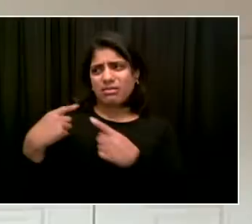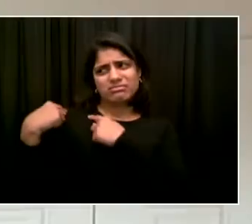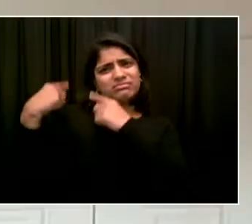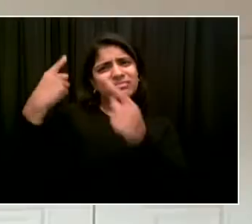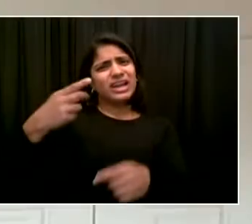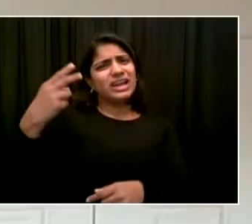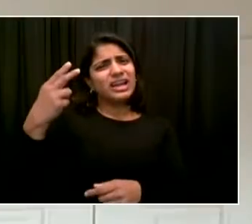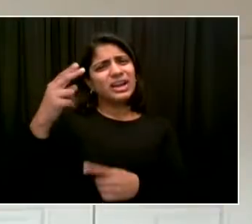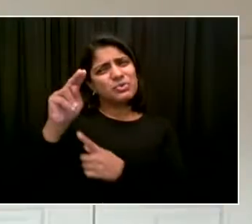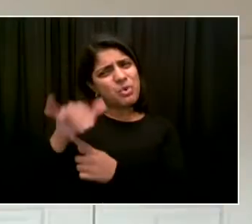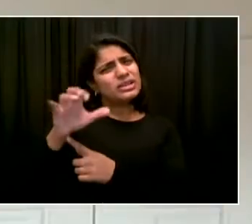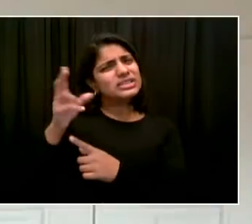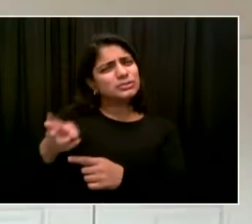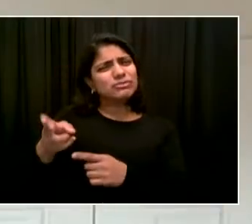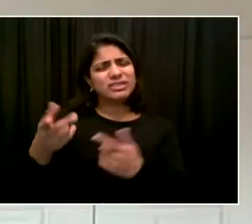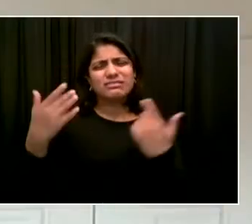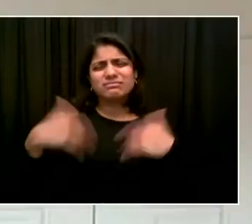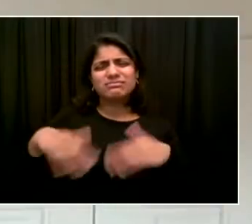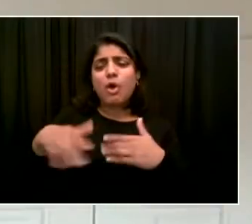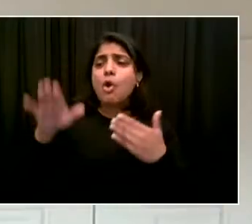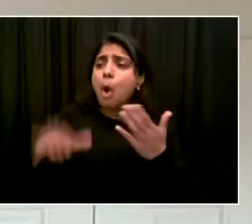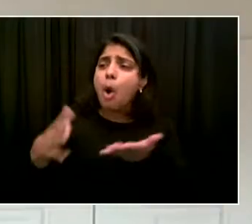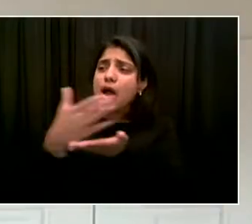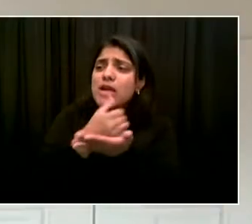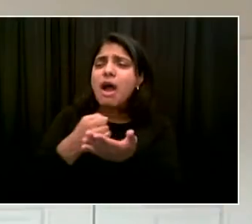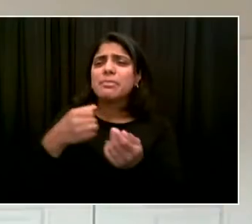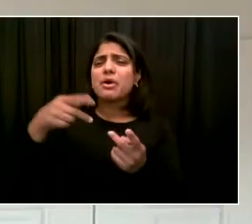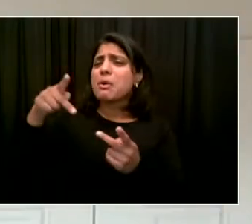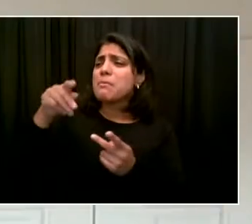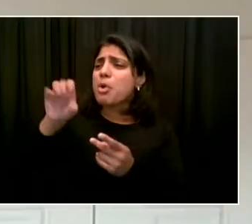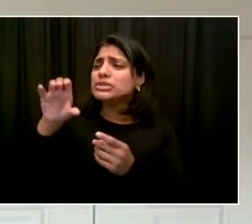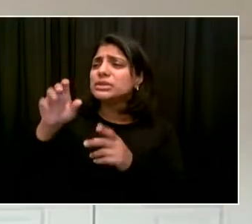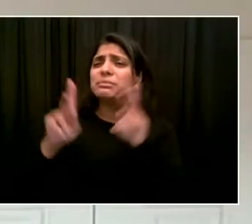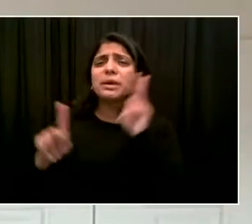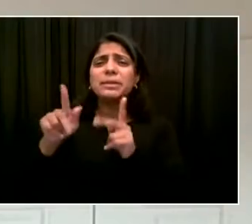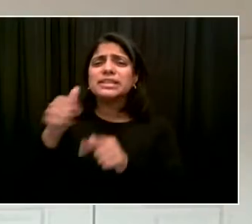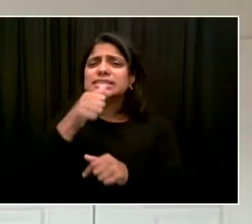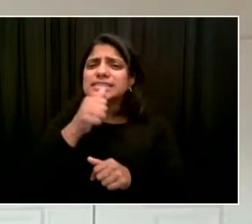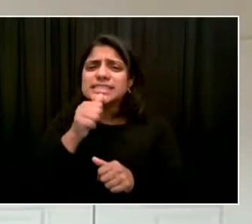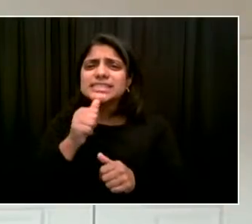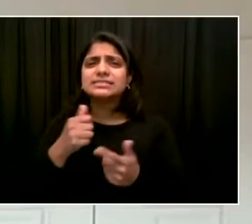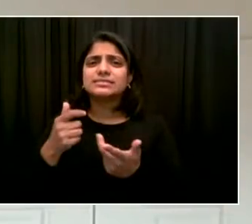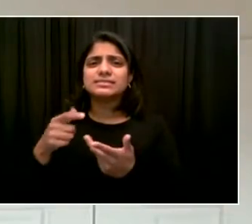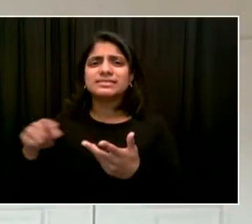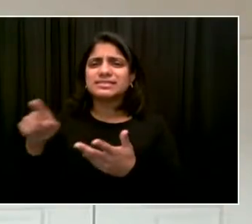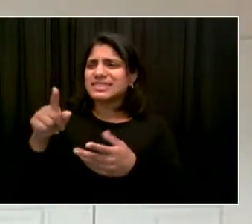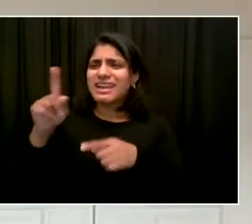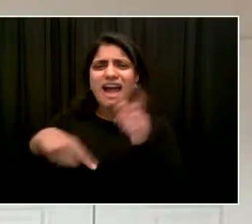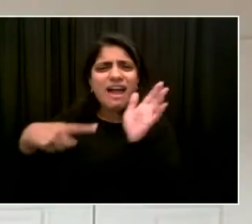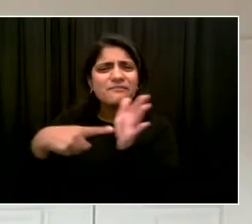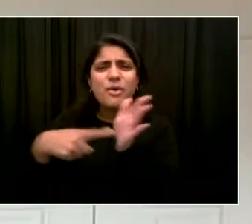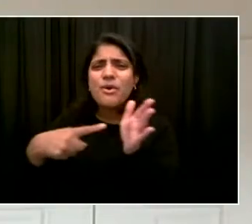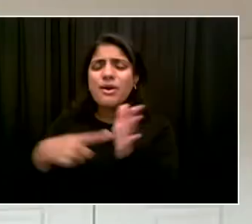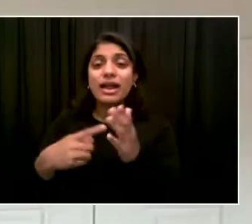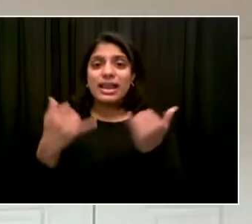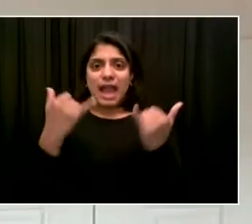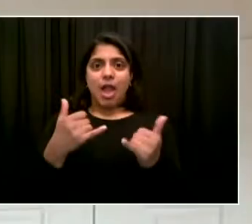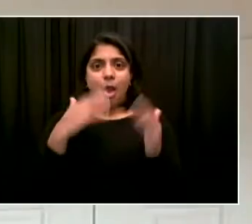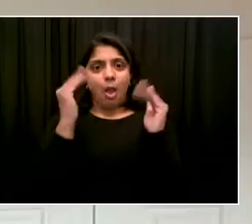US TOWARD A MORE EQUITABLE FUTURE WHERE ALL NEIGHBORHOODS PARTIACIPTE IN